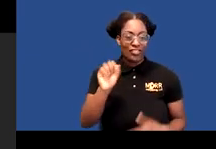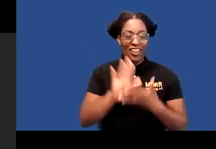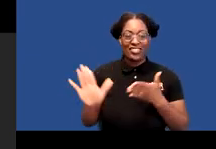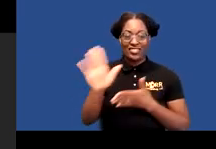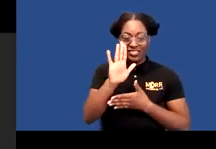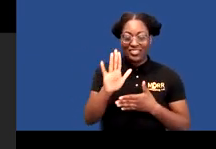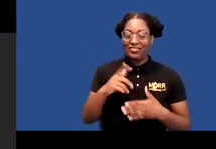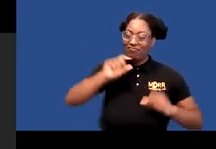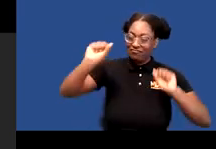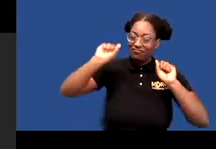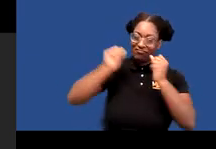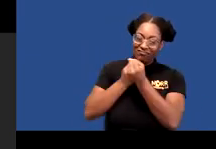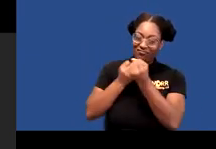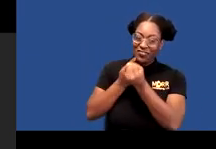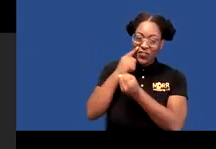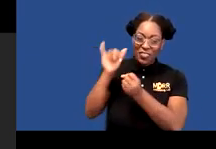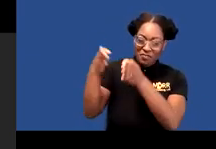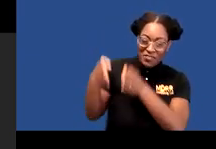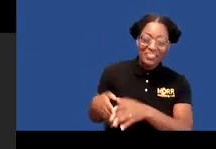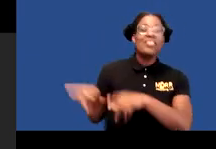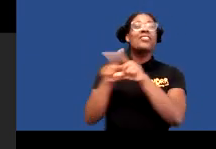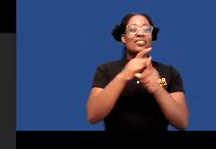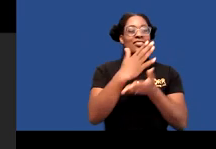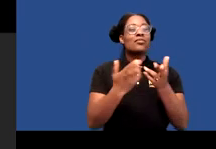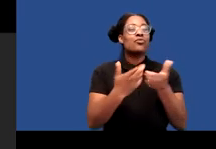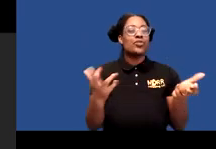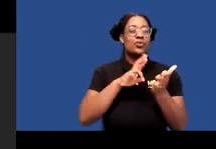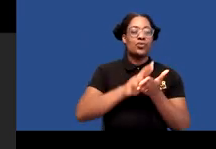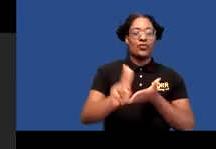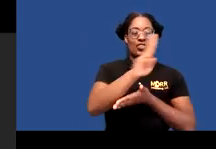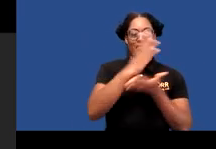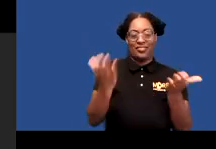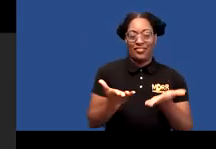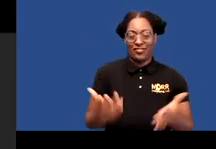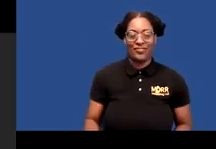And then our research universities are also represented.